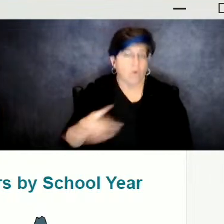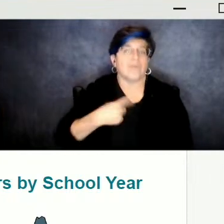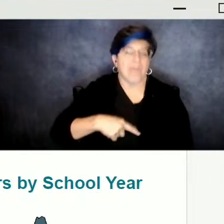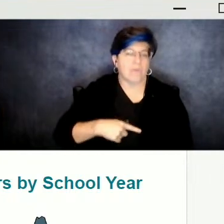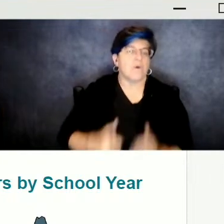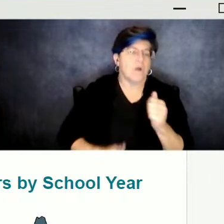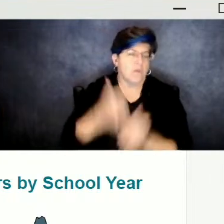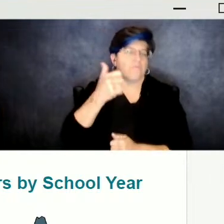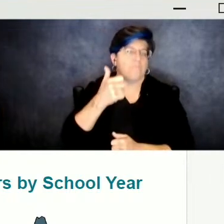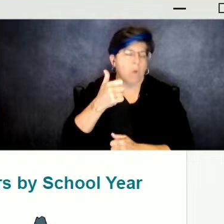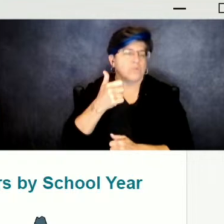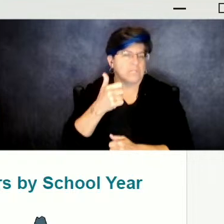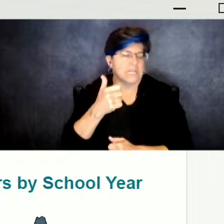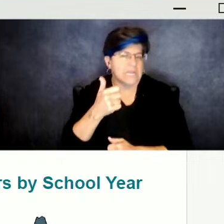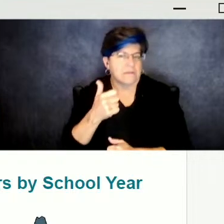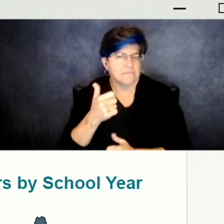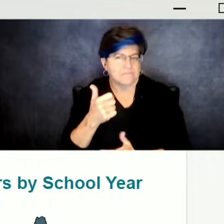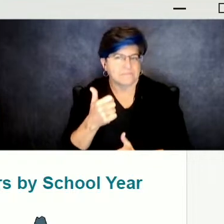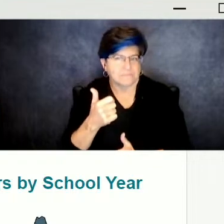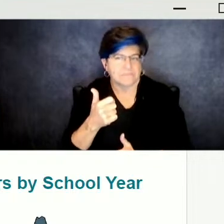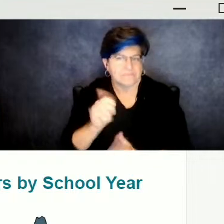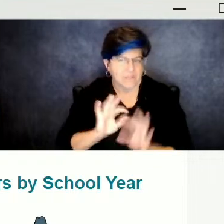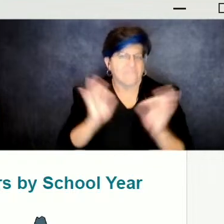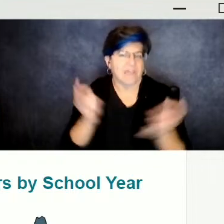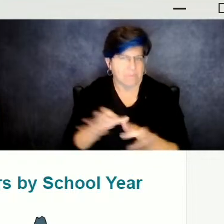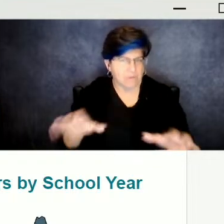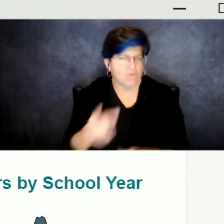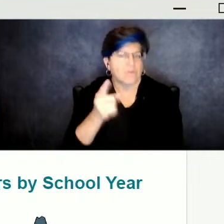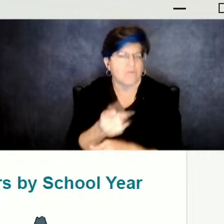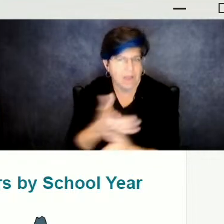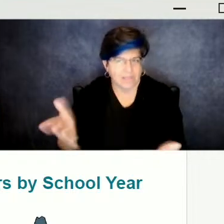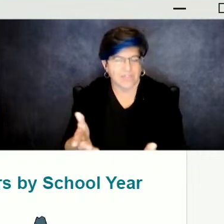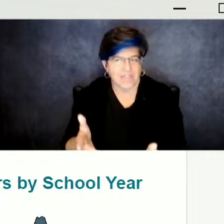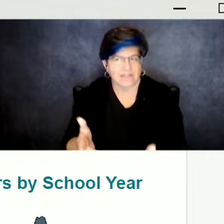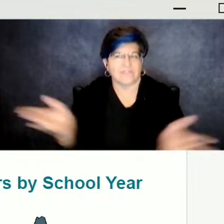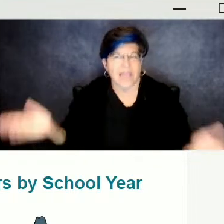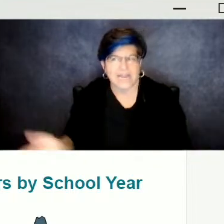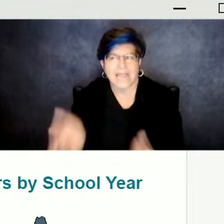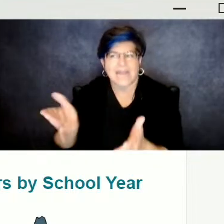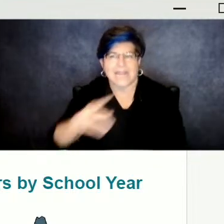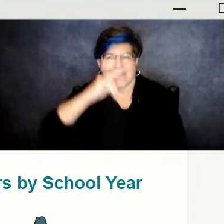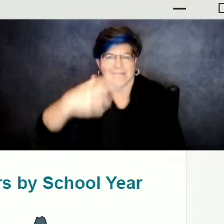UNDERSCORE THAT WE ARE LARGELY